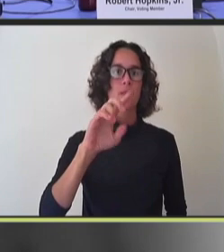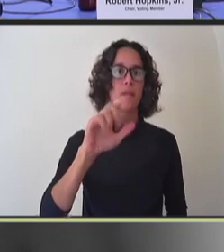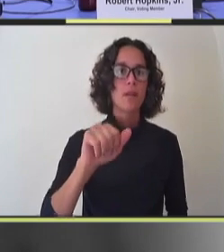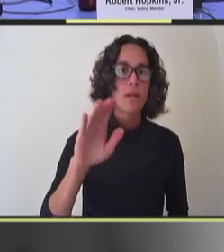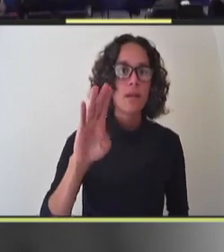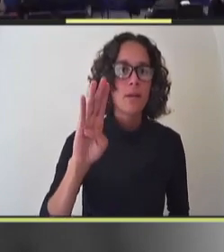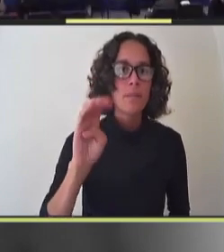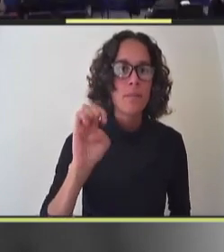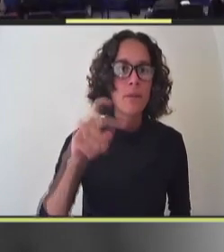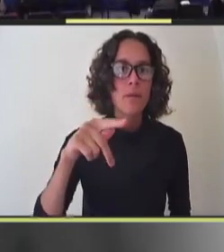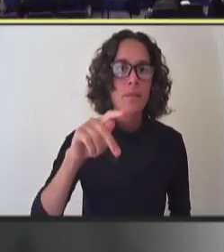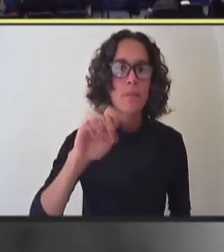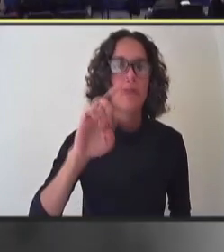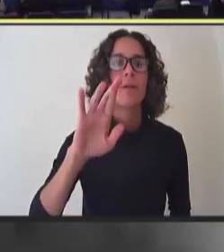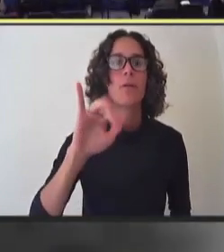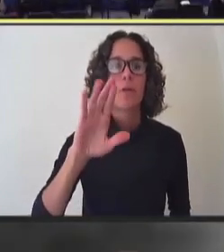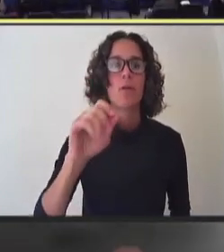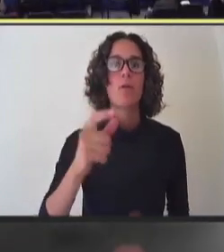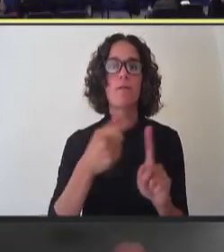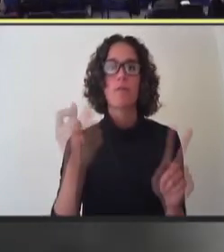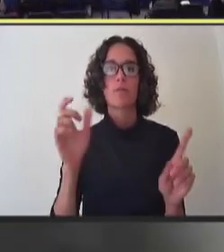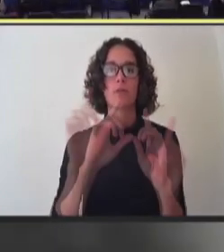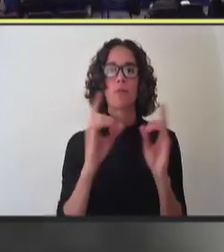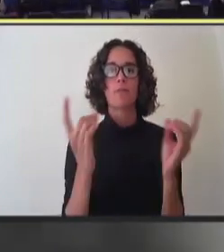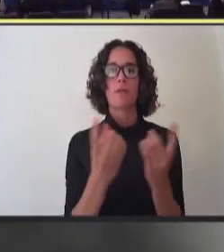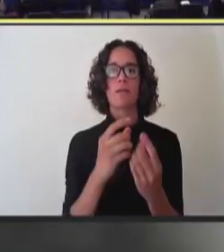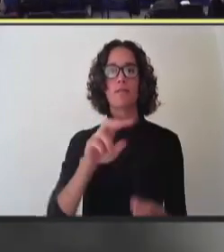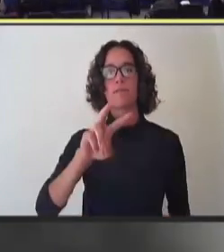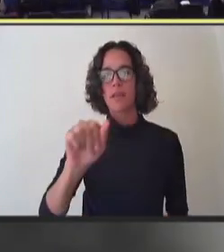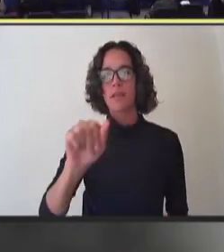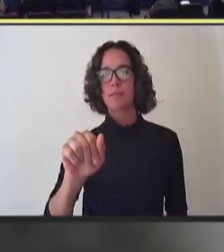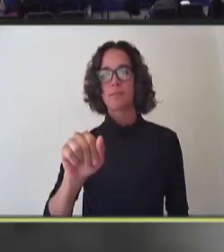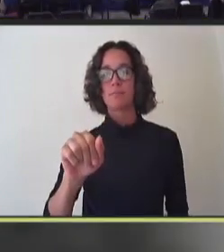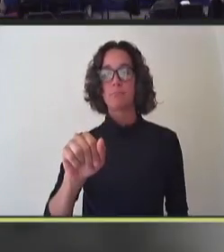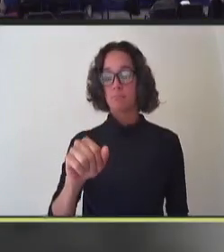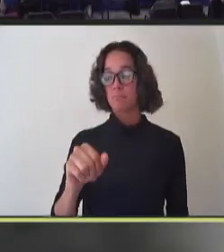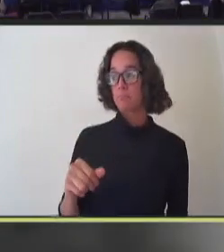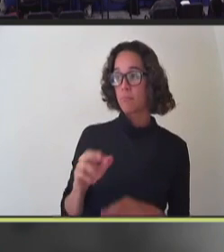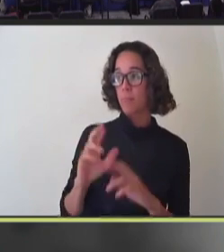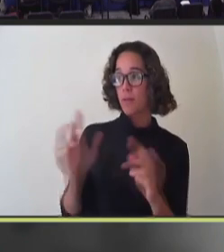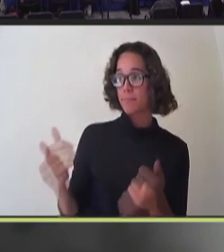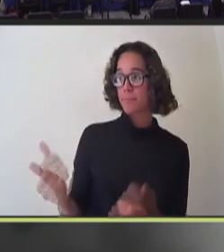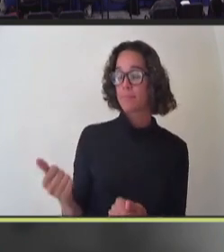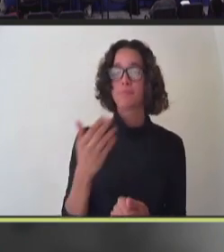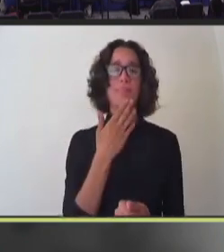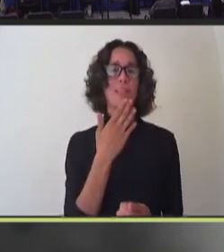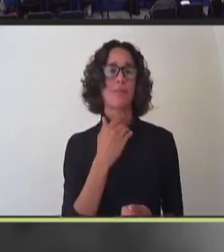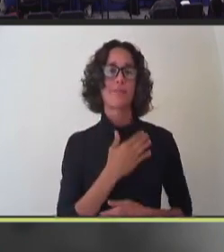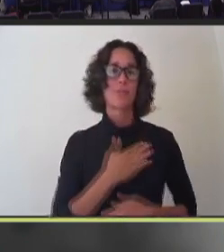Robert Hopkins: Your slides are up. You have the floor. Pamela Belperio: All right. I appreciate it. Sorry, I'm on the West Coast. It's a little dark